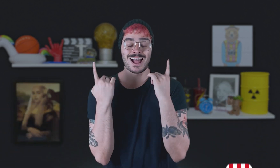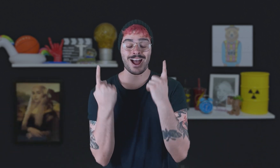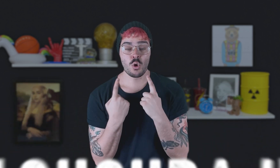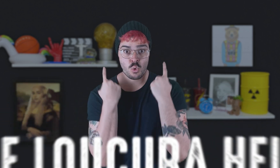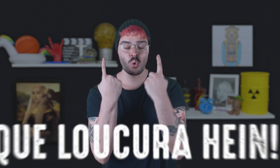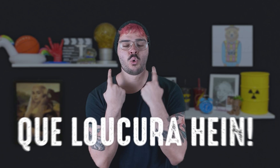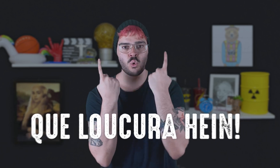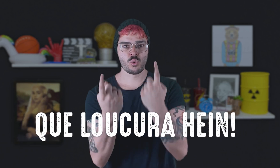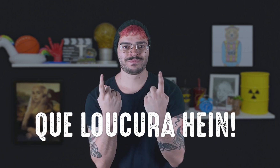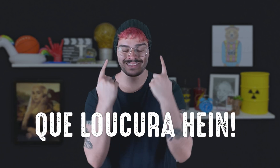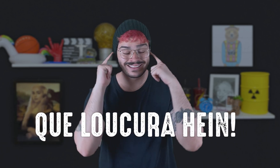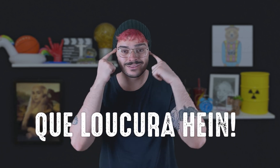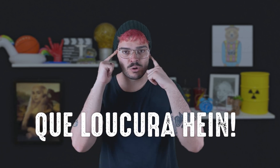How crazy huh!